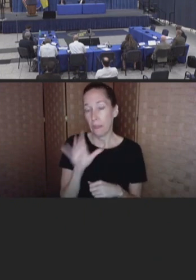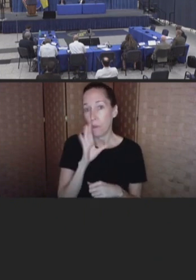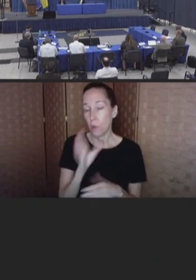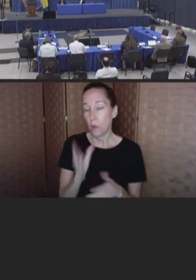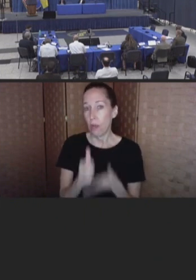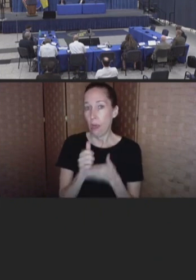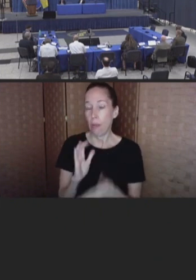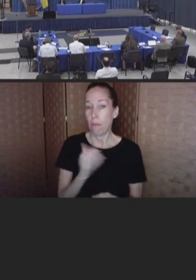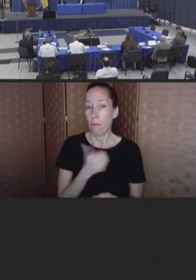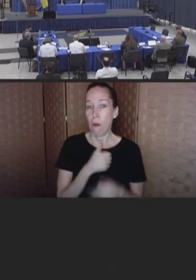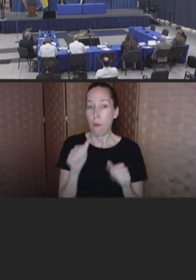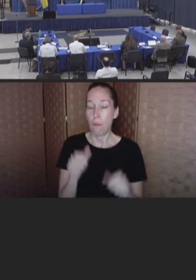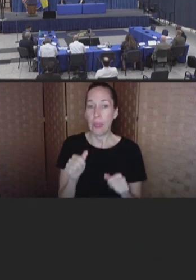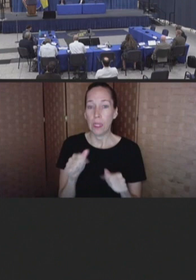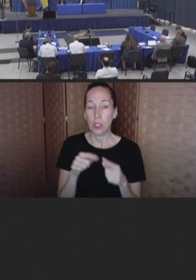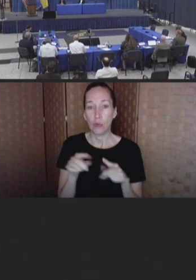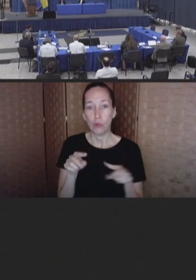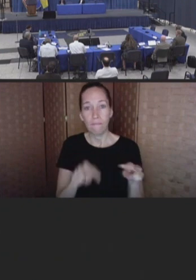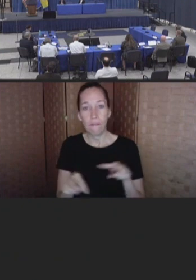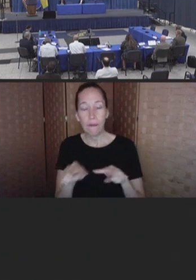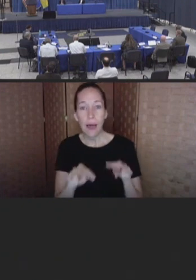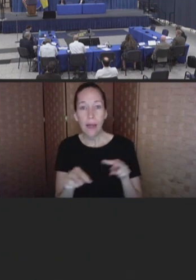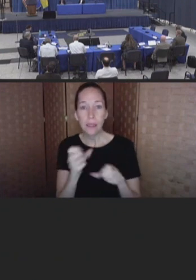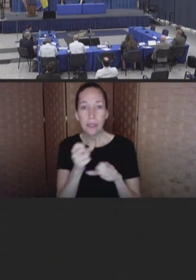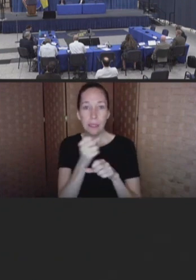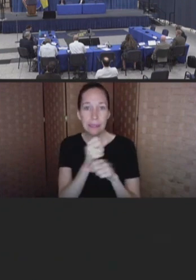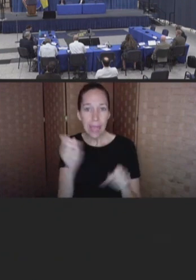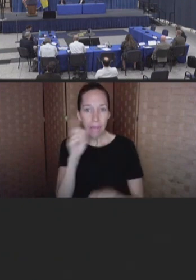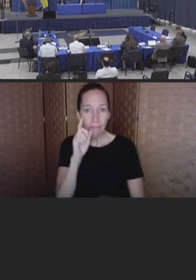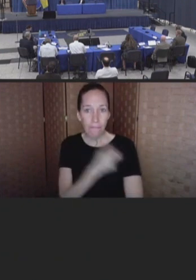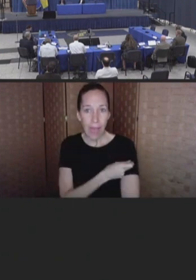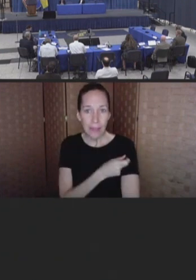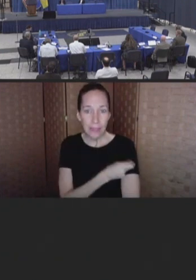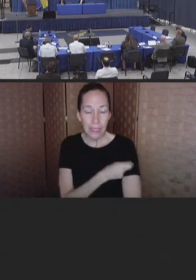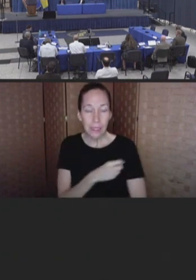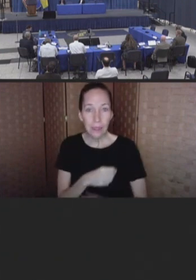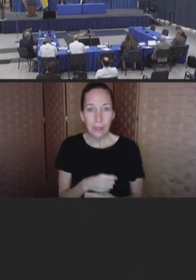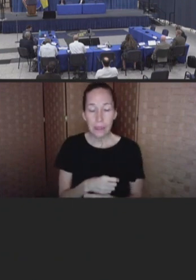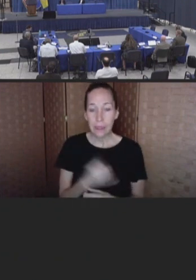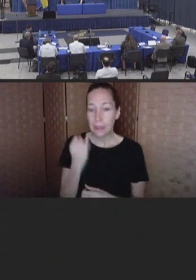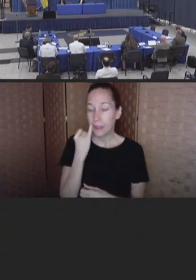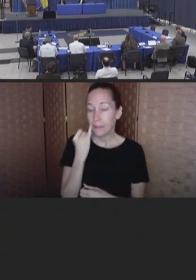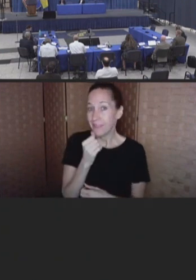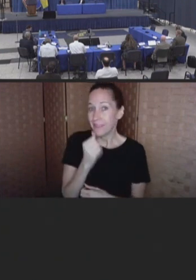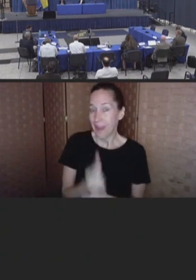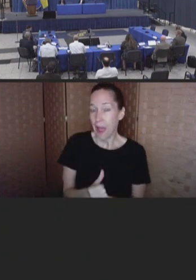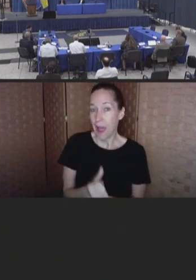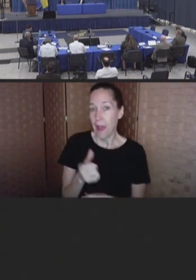vaccine safety? And if not, do you have suggestions for what type of enhancements we need in our public